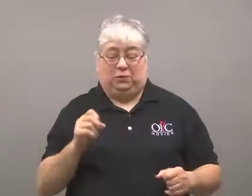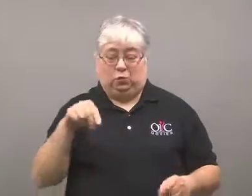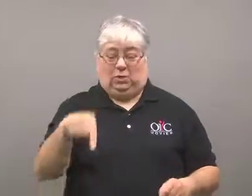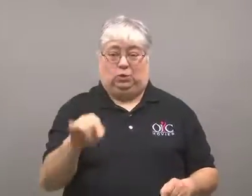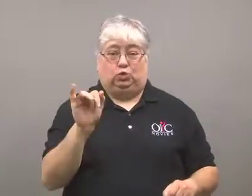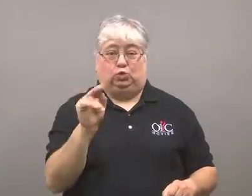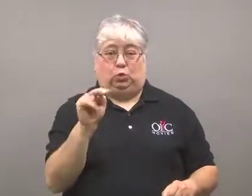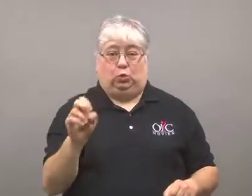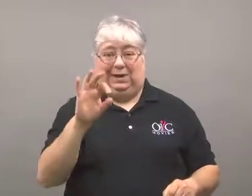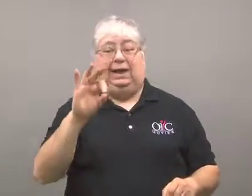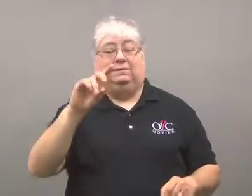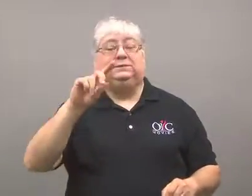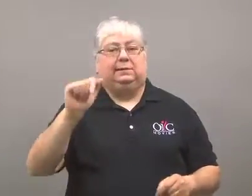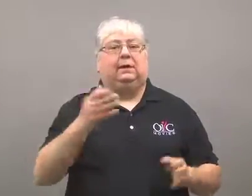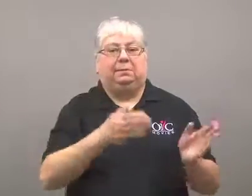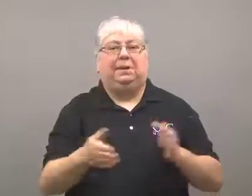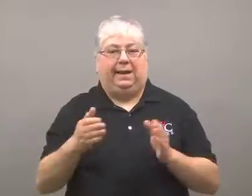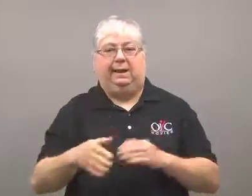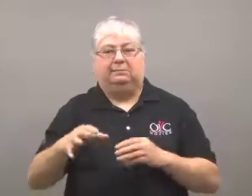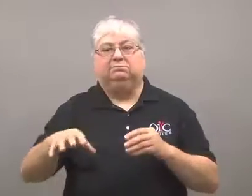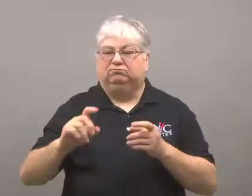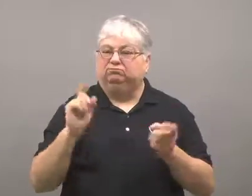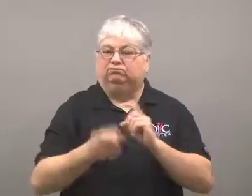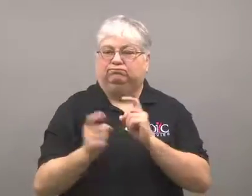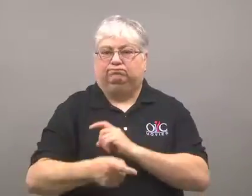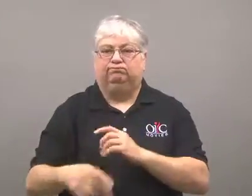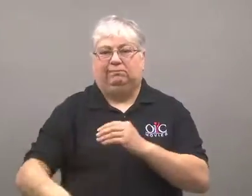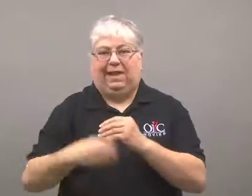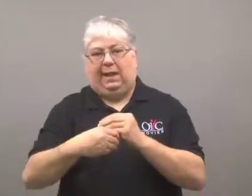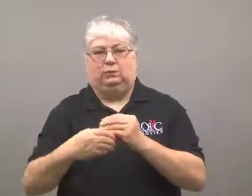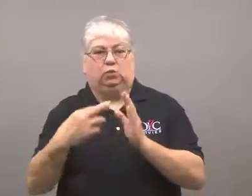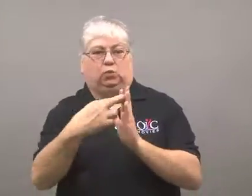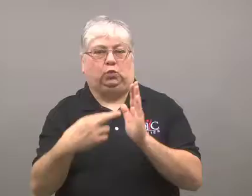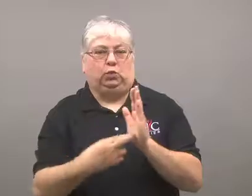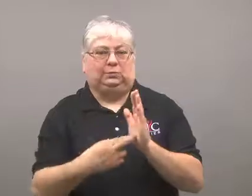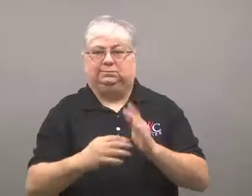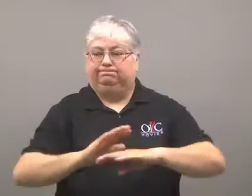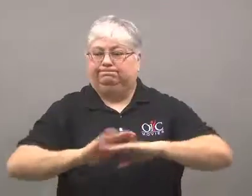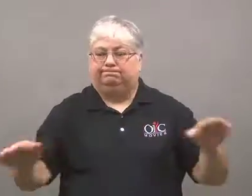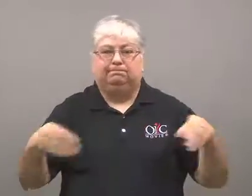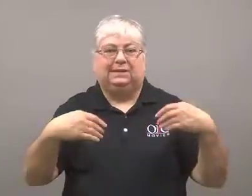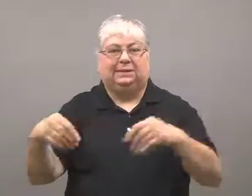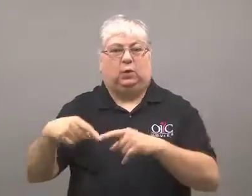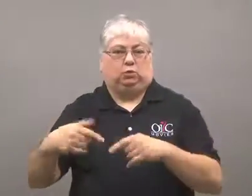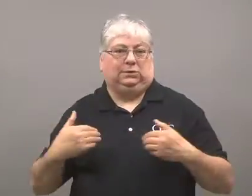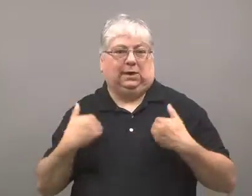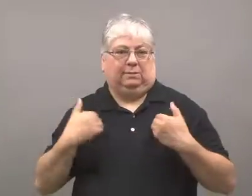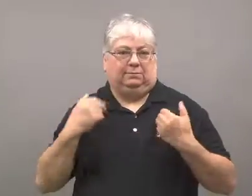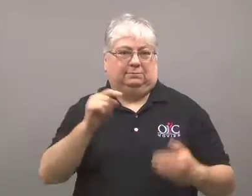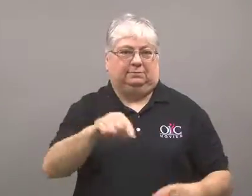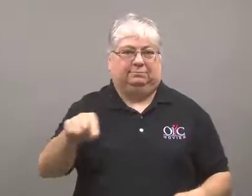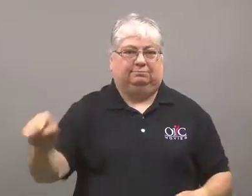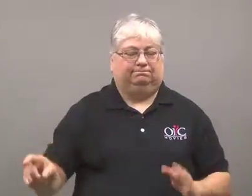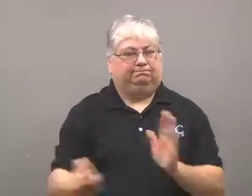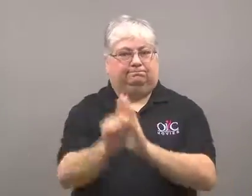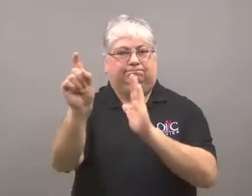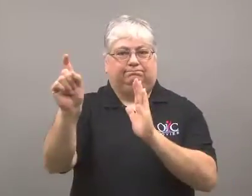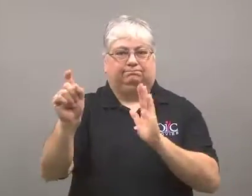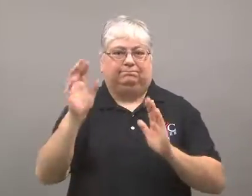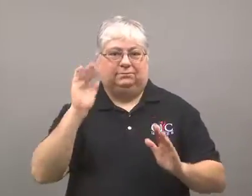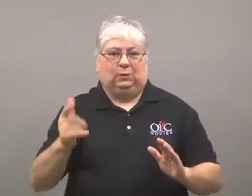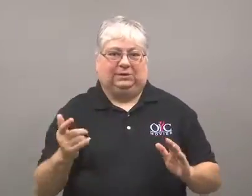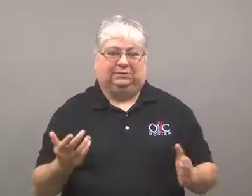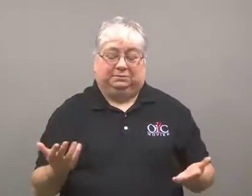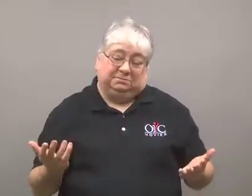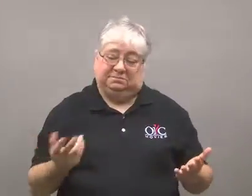The FDA will release updated regulations prohibiting the sale of e-cigarettes to minors.